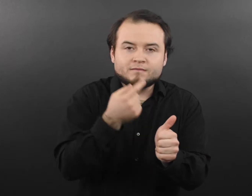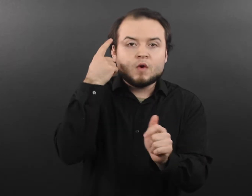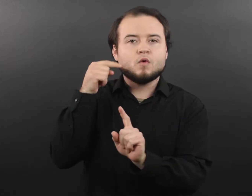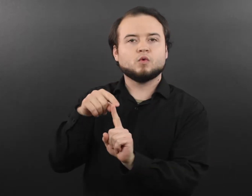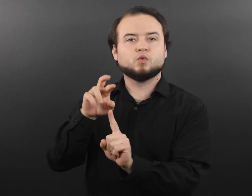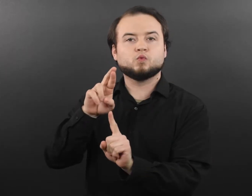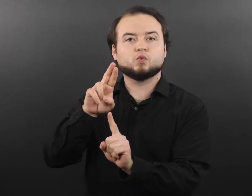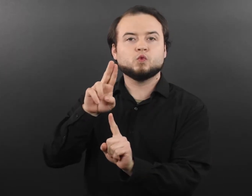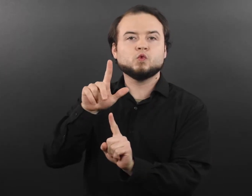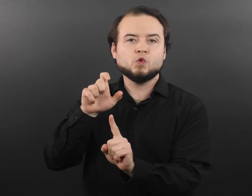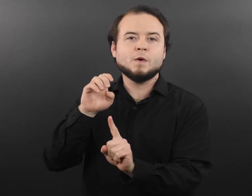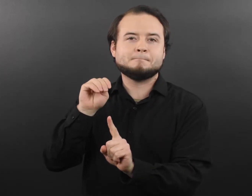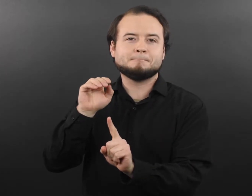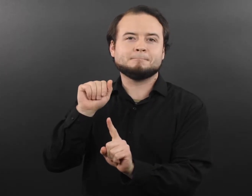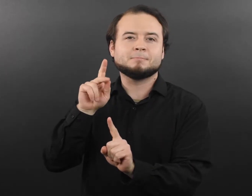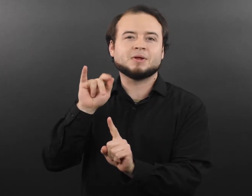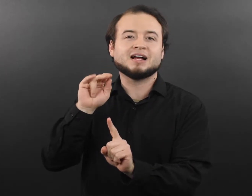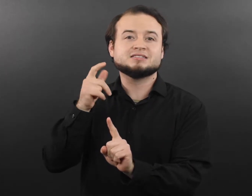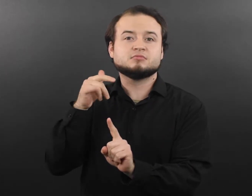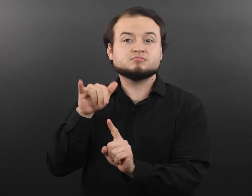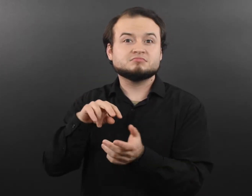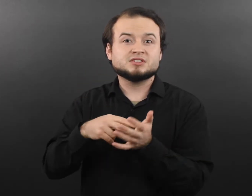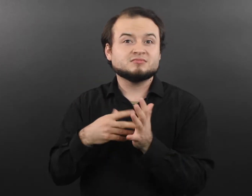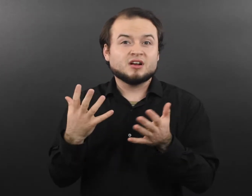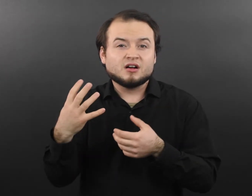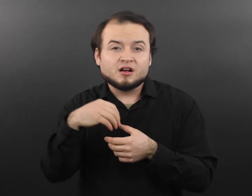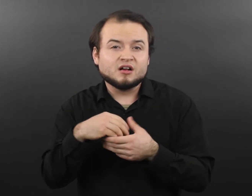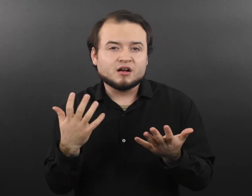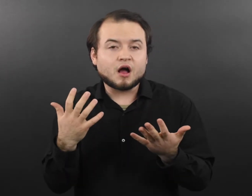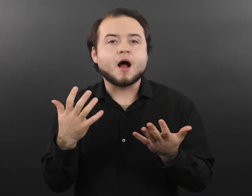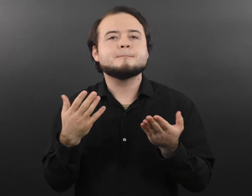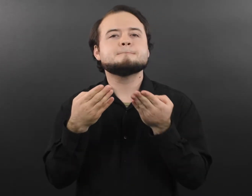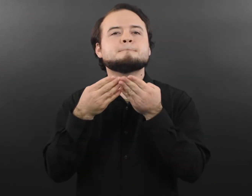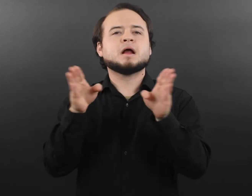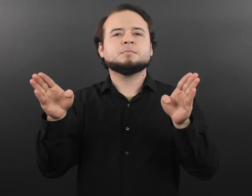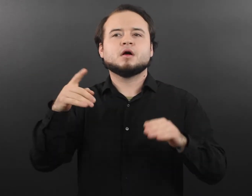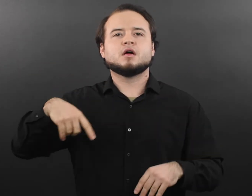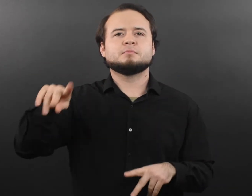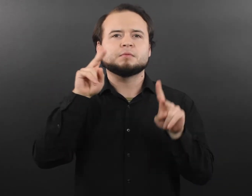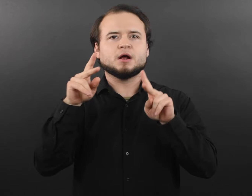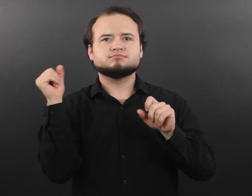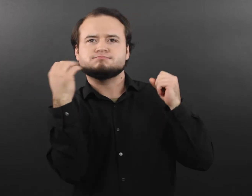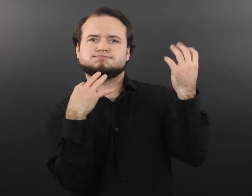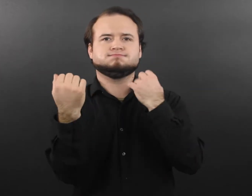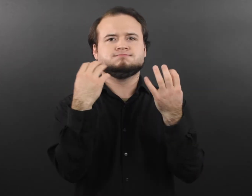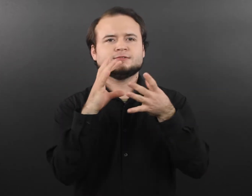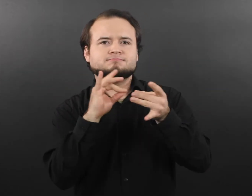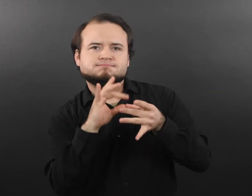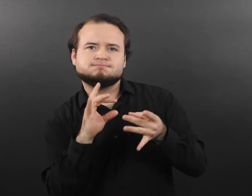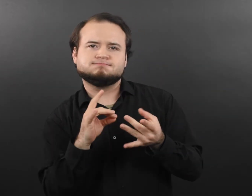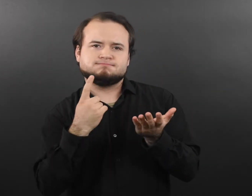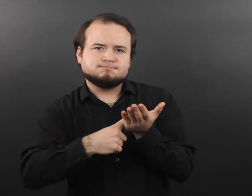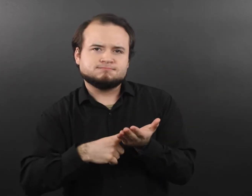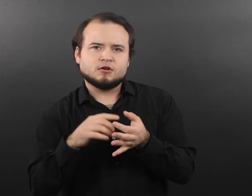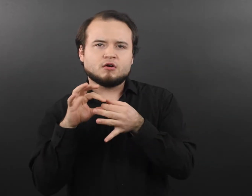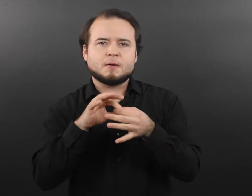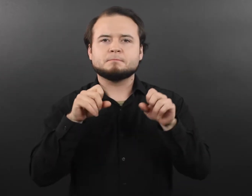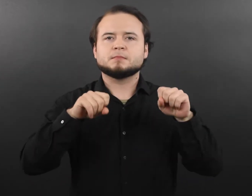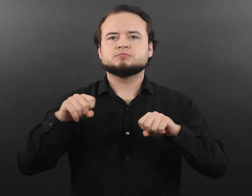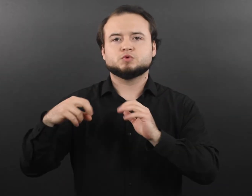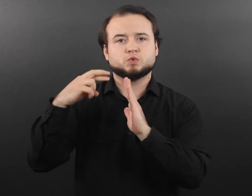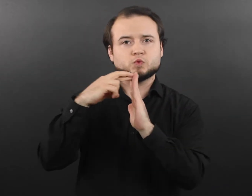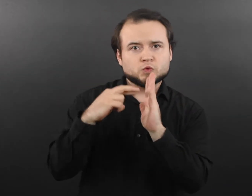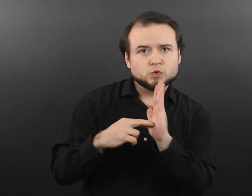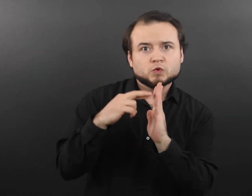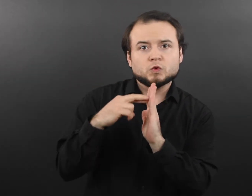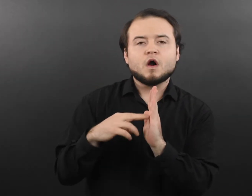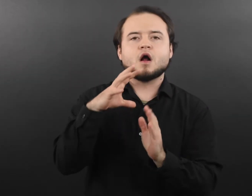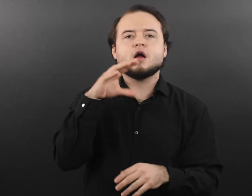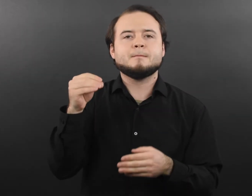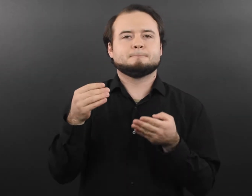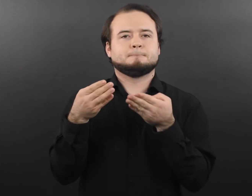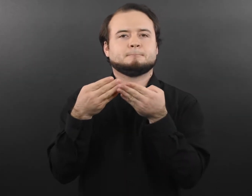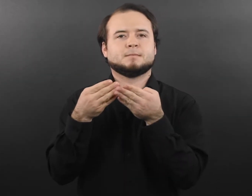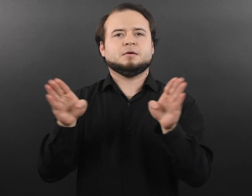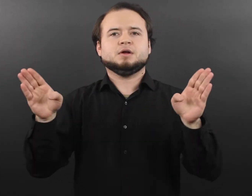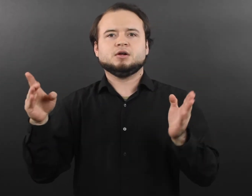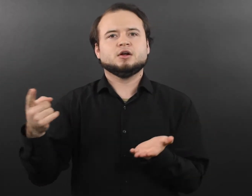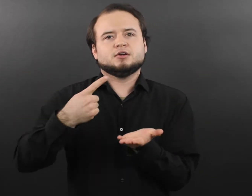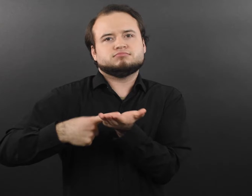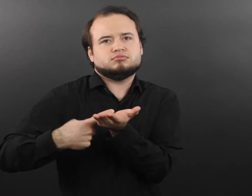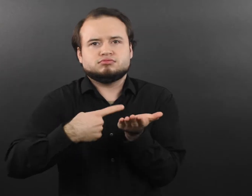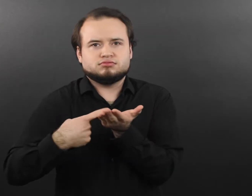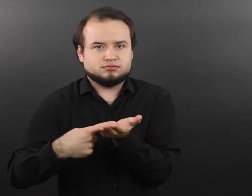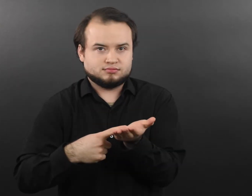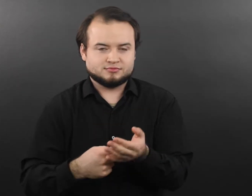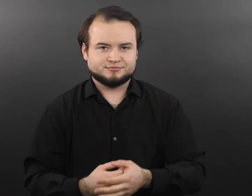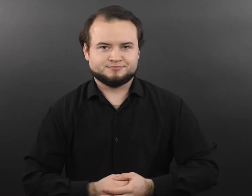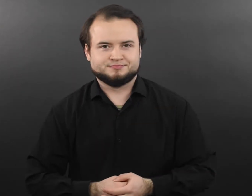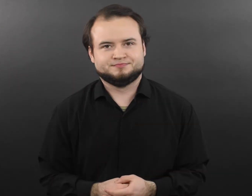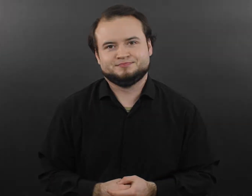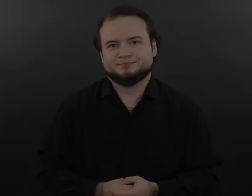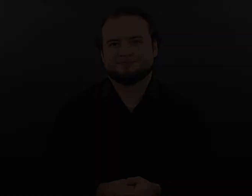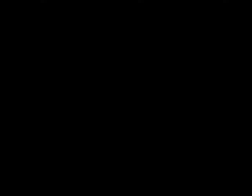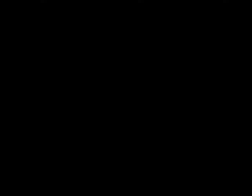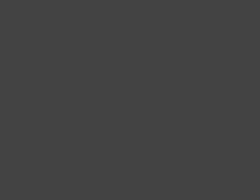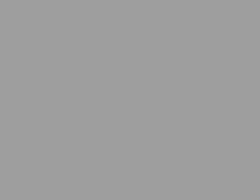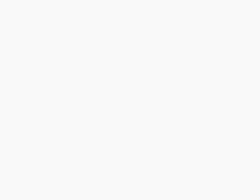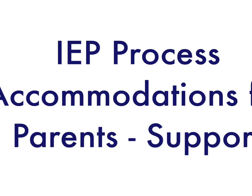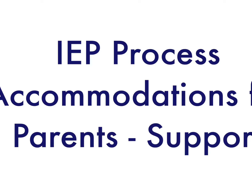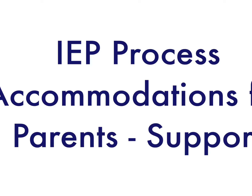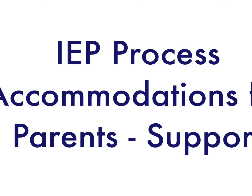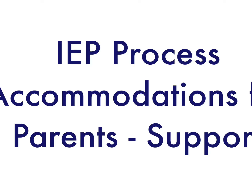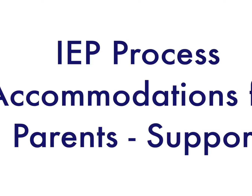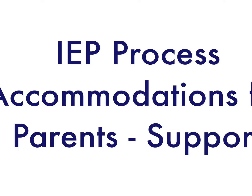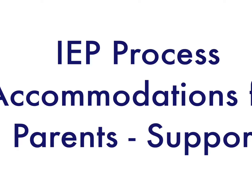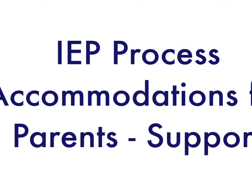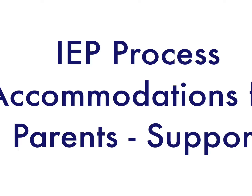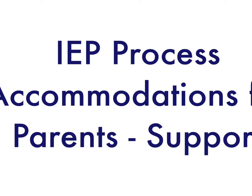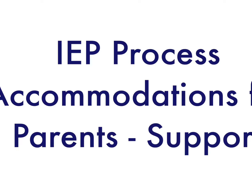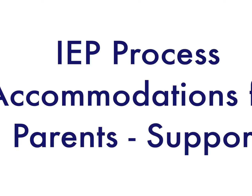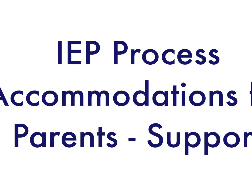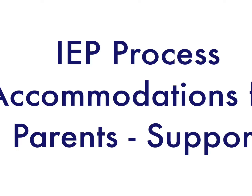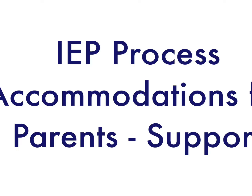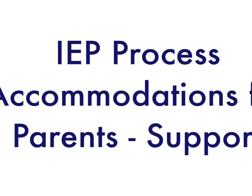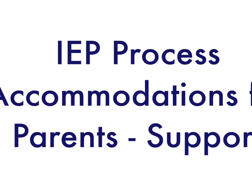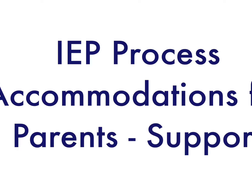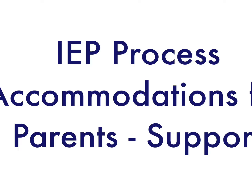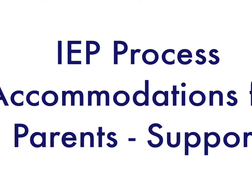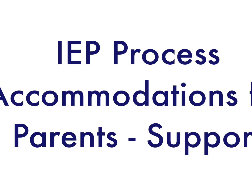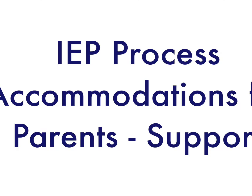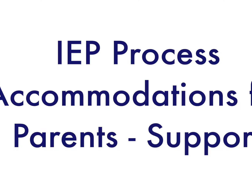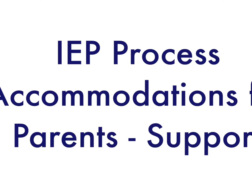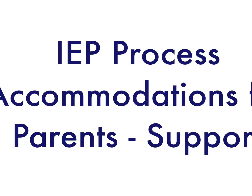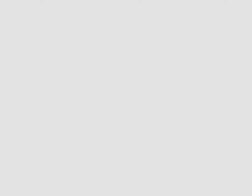rulemaking, which includes public comments for possible rules and public hearings.